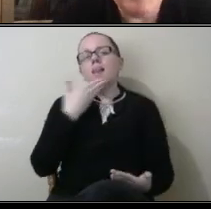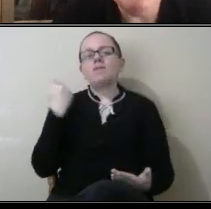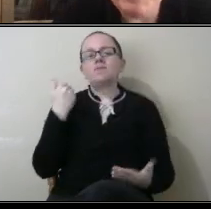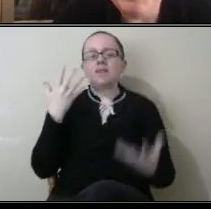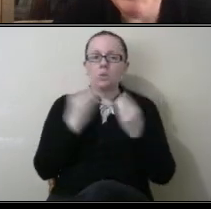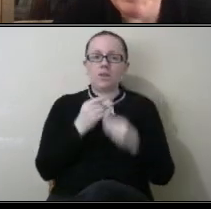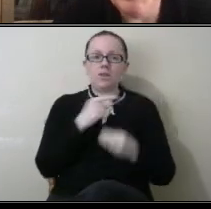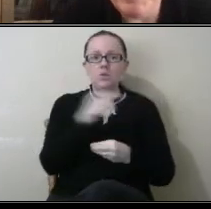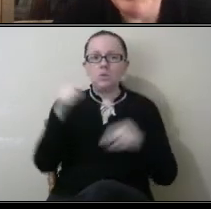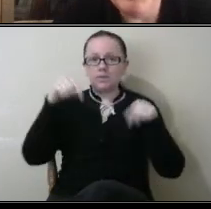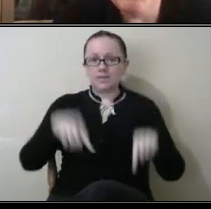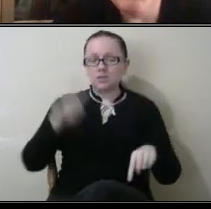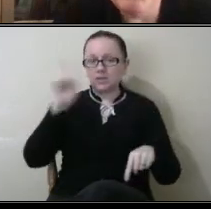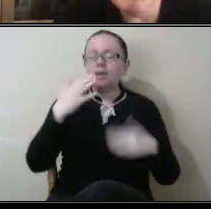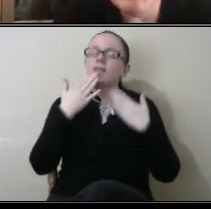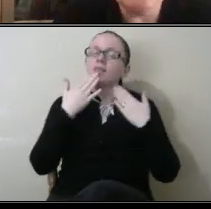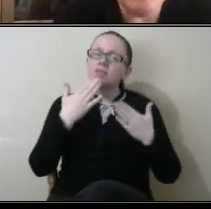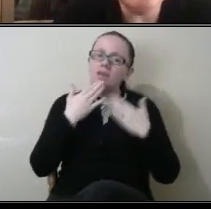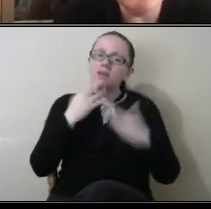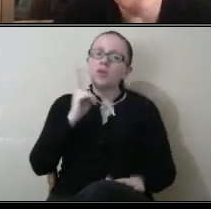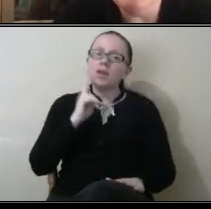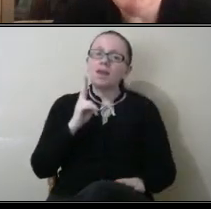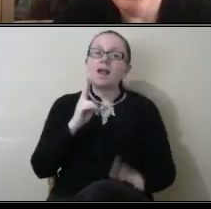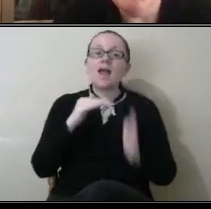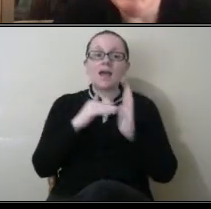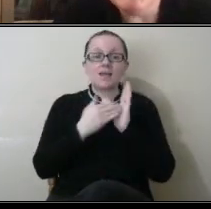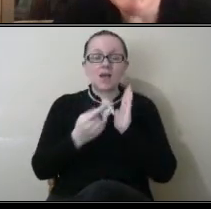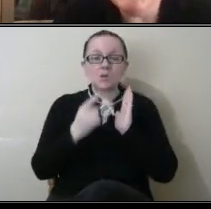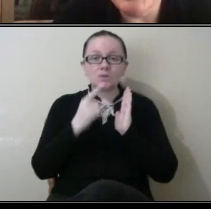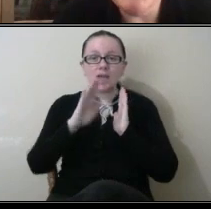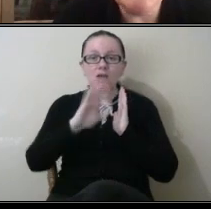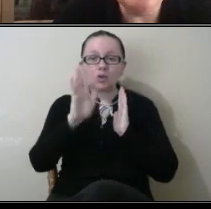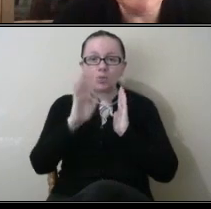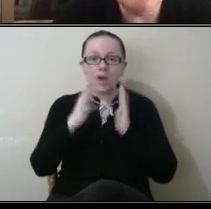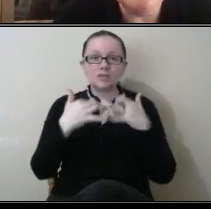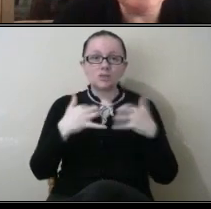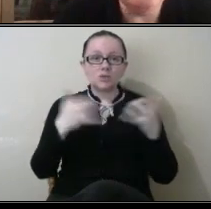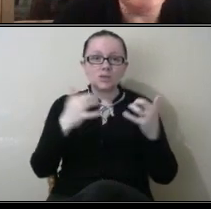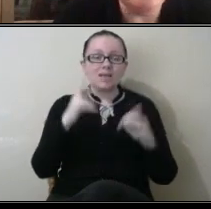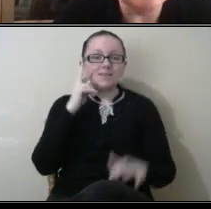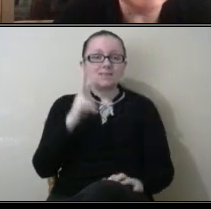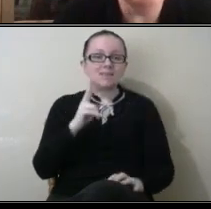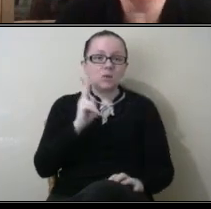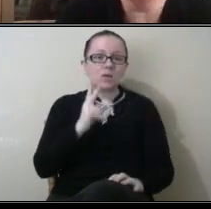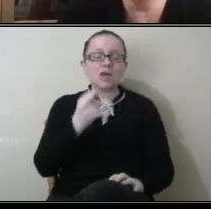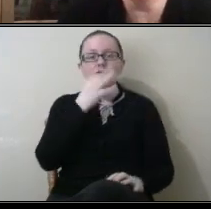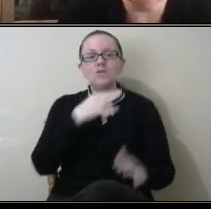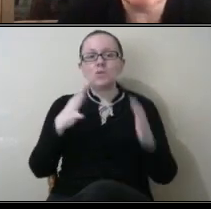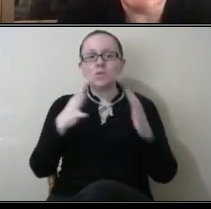um thank you again and i think we will say goodbye to our audience and see you again in a few weeks